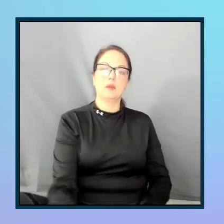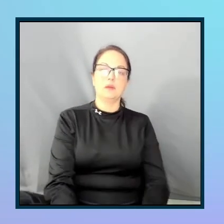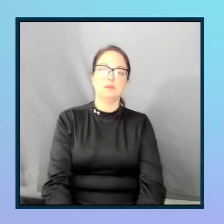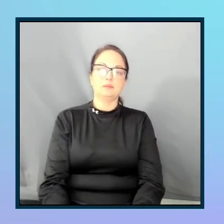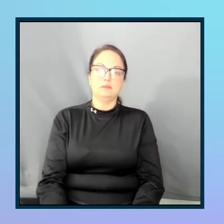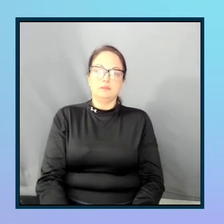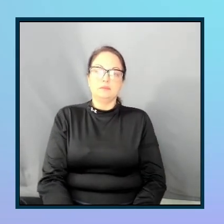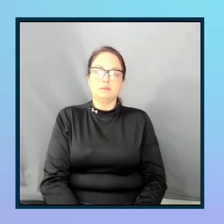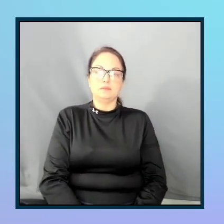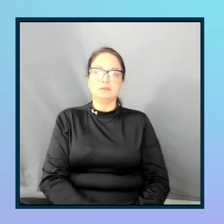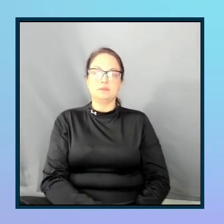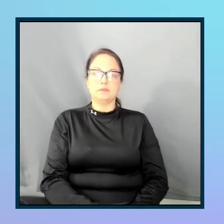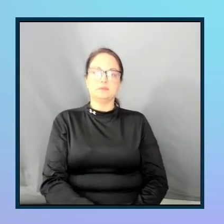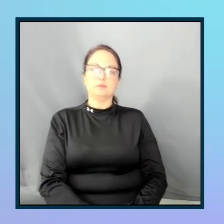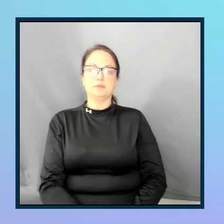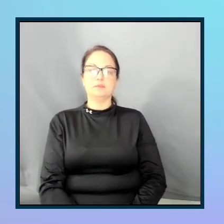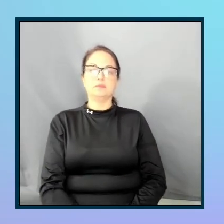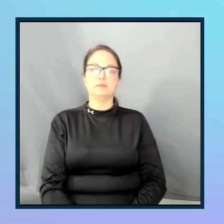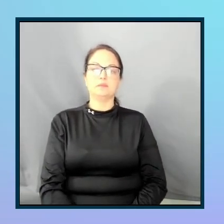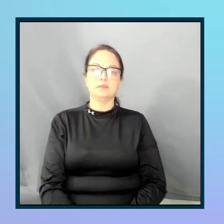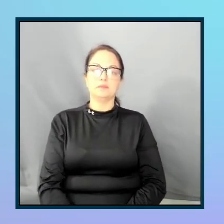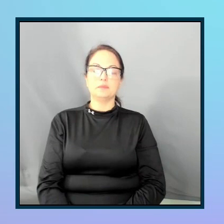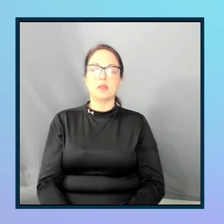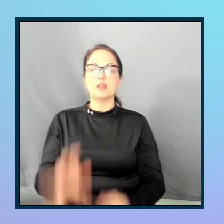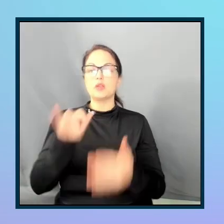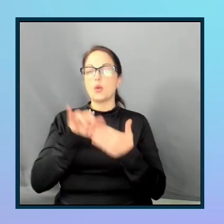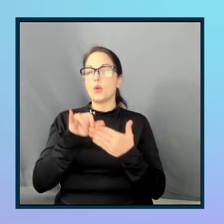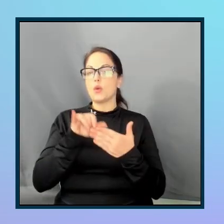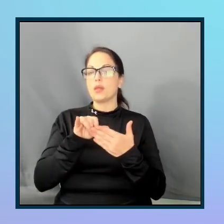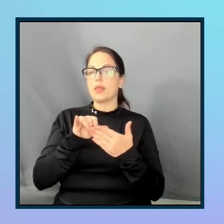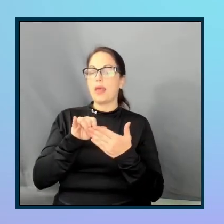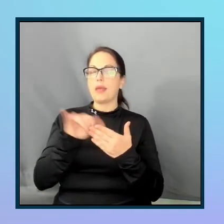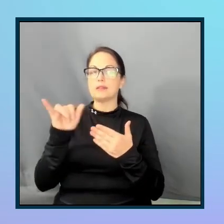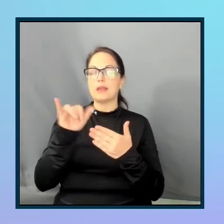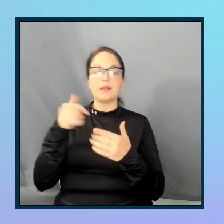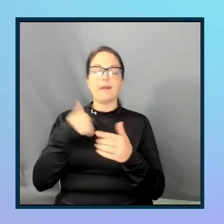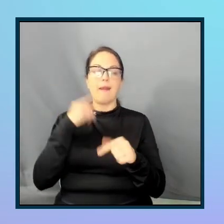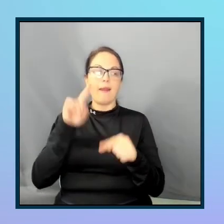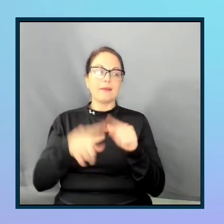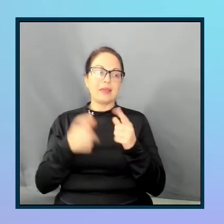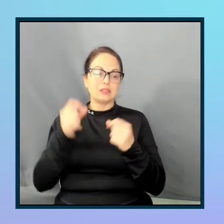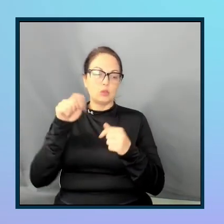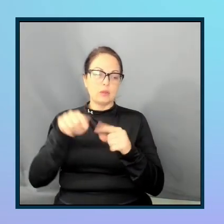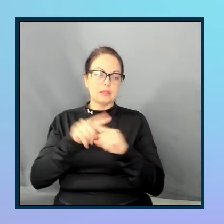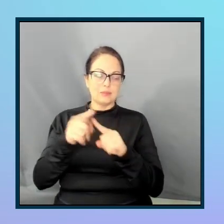that goes back to the "I can't do this.", but then you say, "Yes, you're gonna do it.",